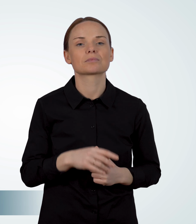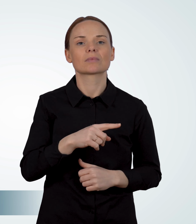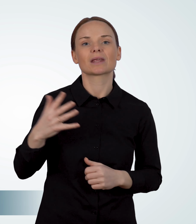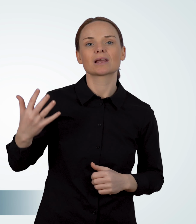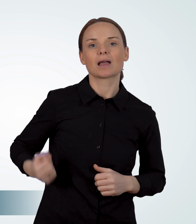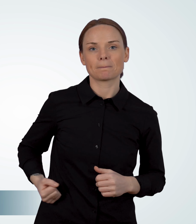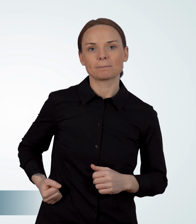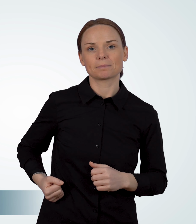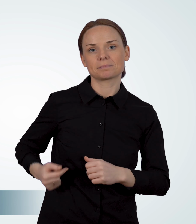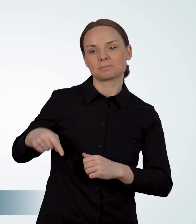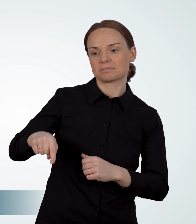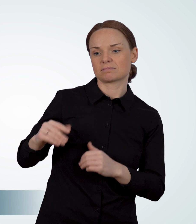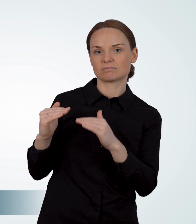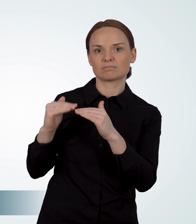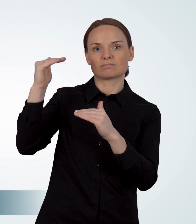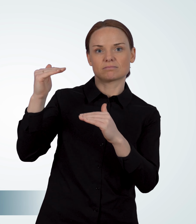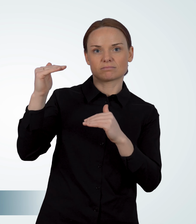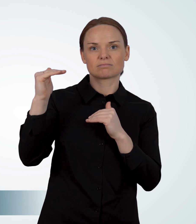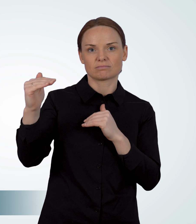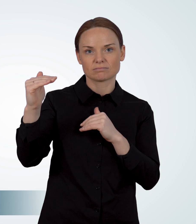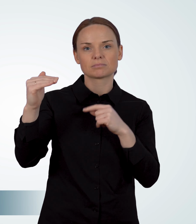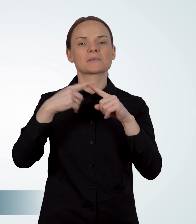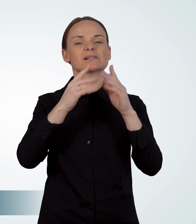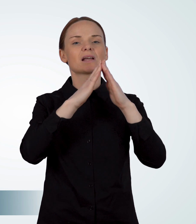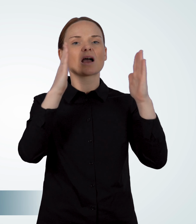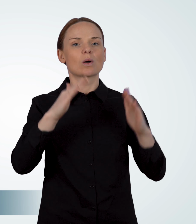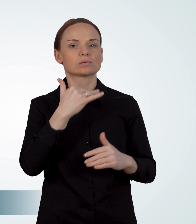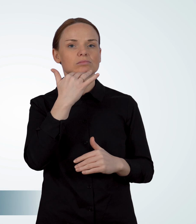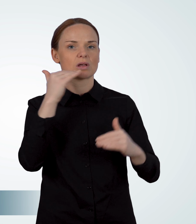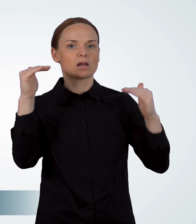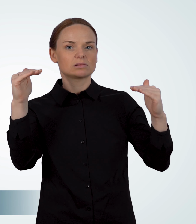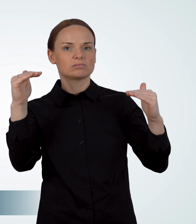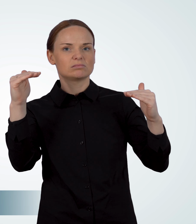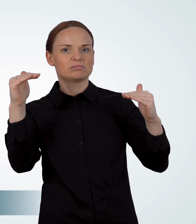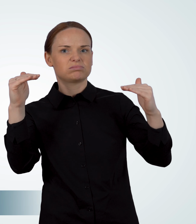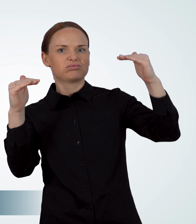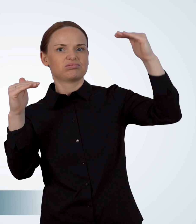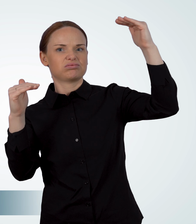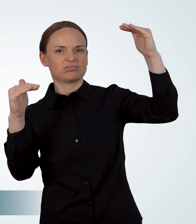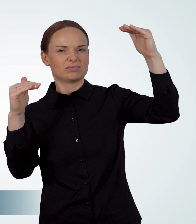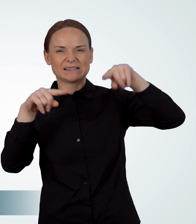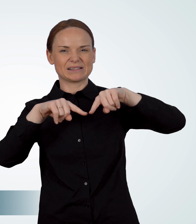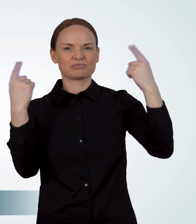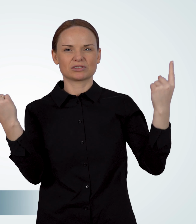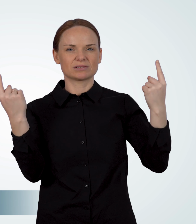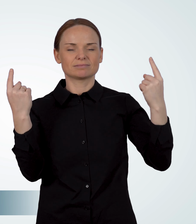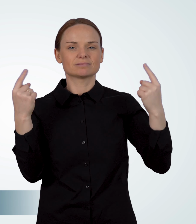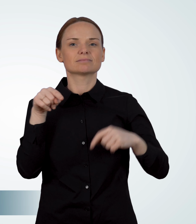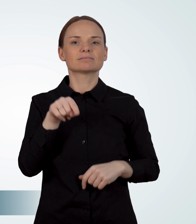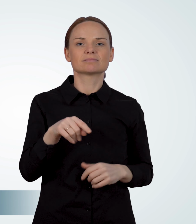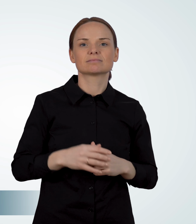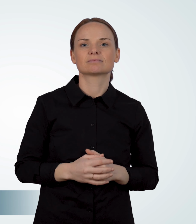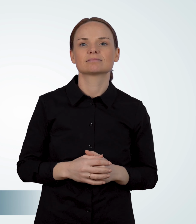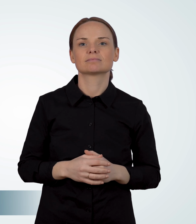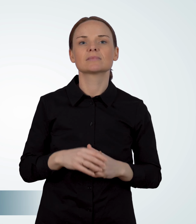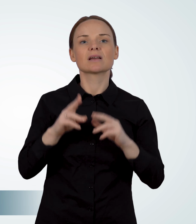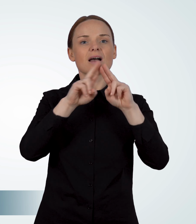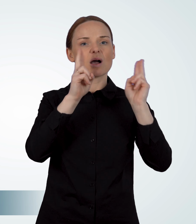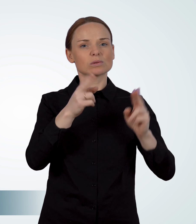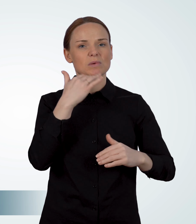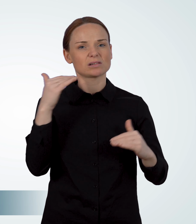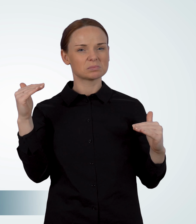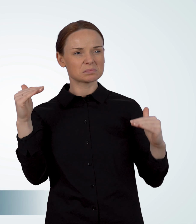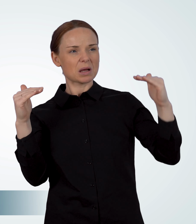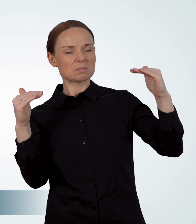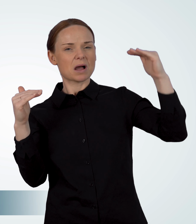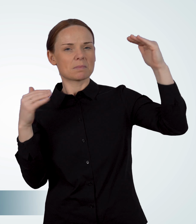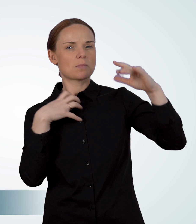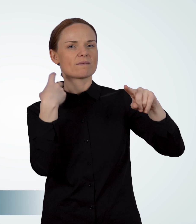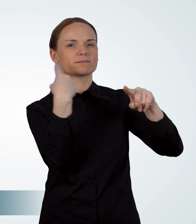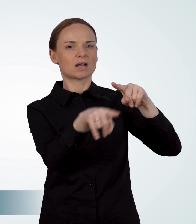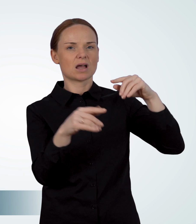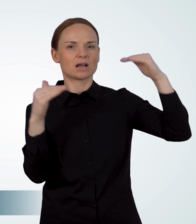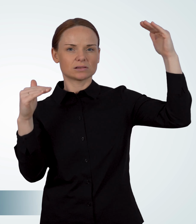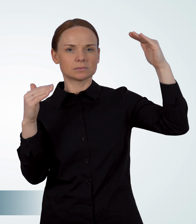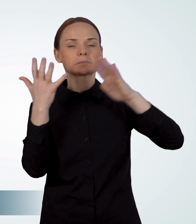The price of housing has been increasing faster than income levels.